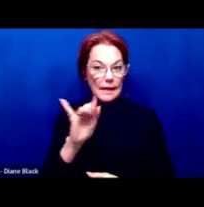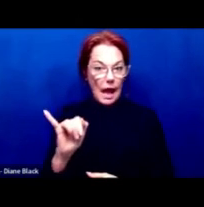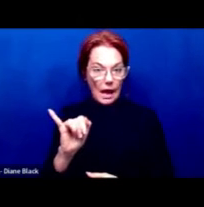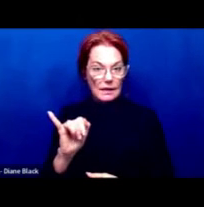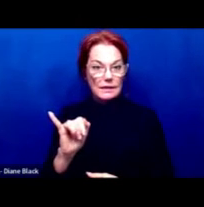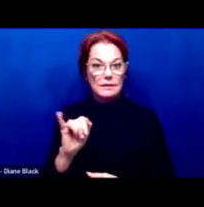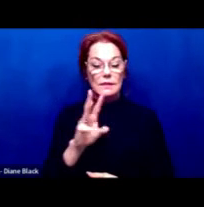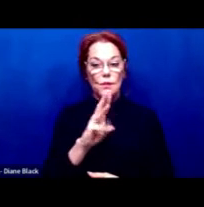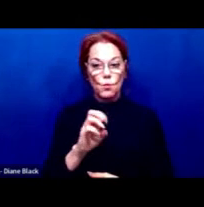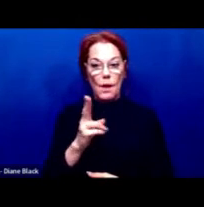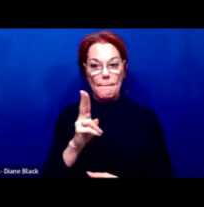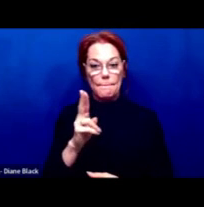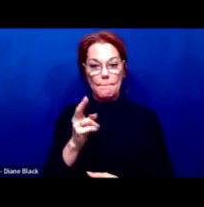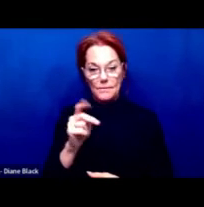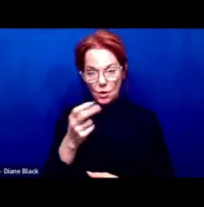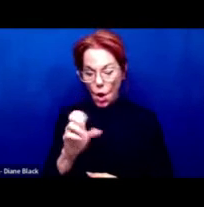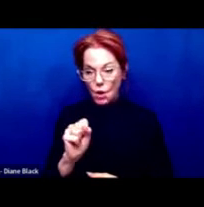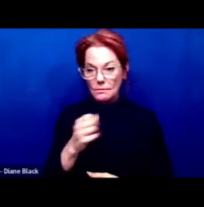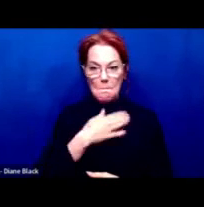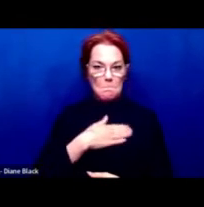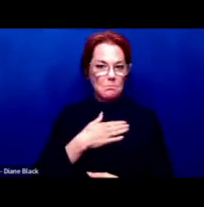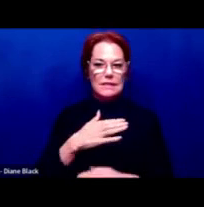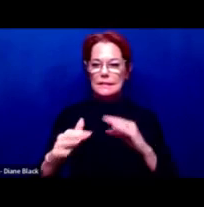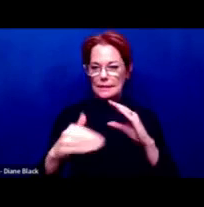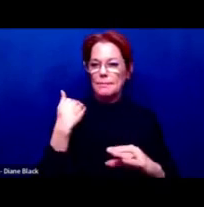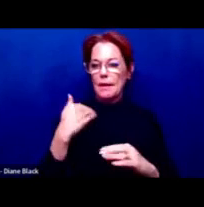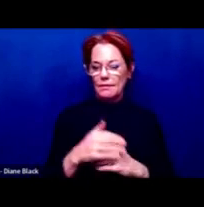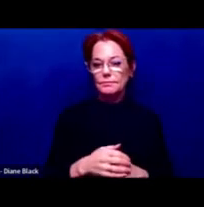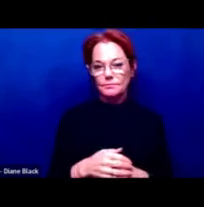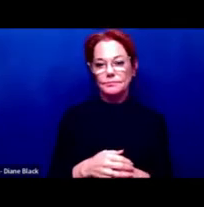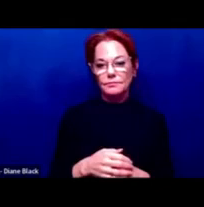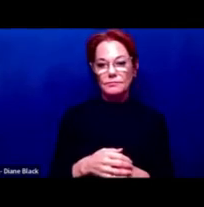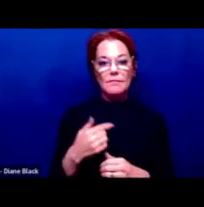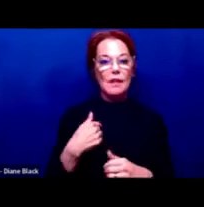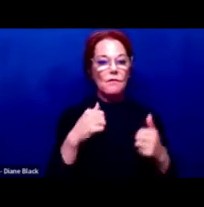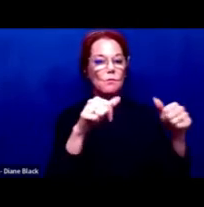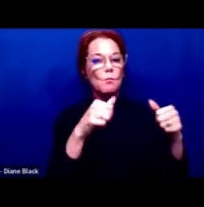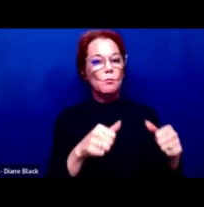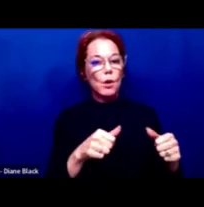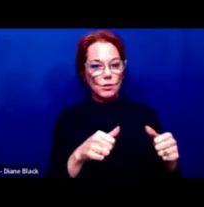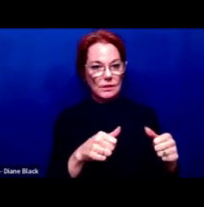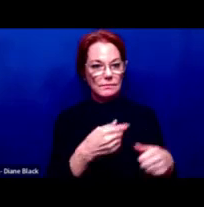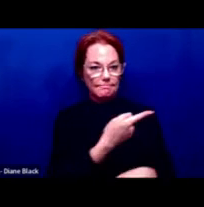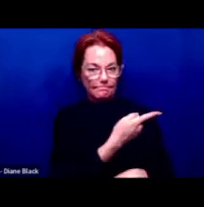support ACL with please send us an email I've posted on the slide is the email address for